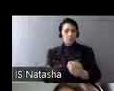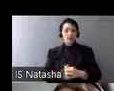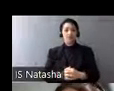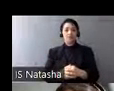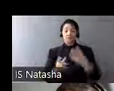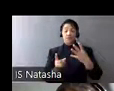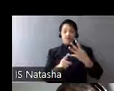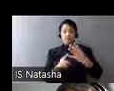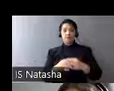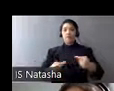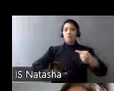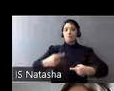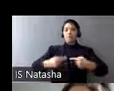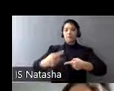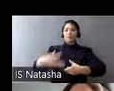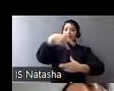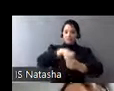Political participation and civic engagement.